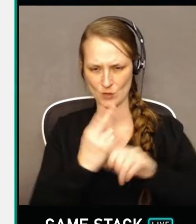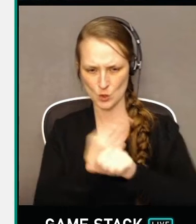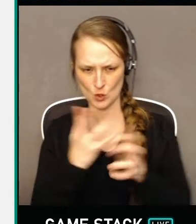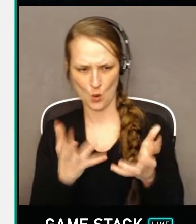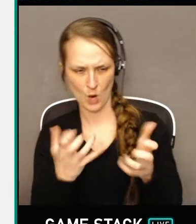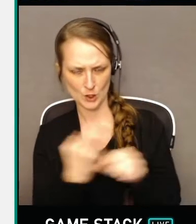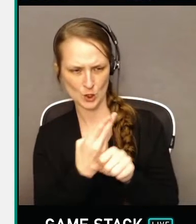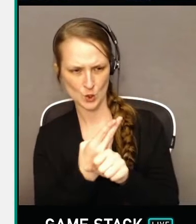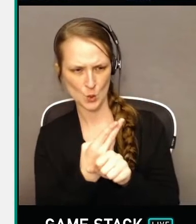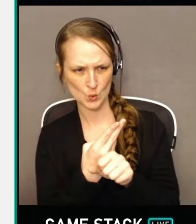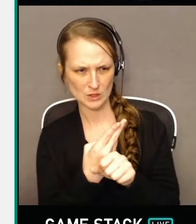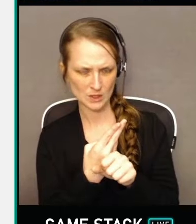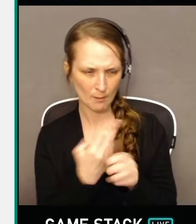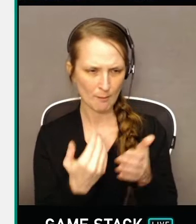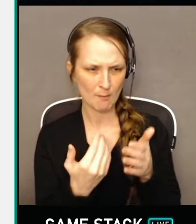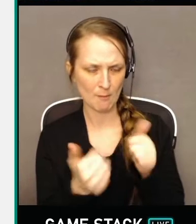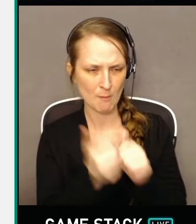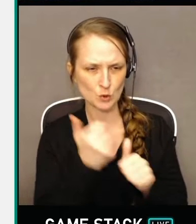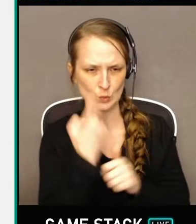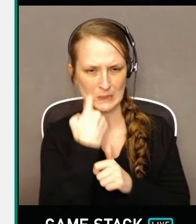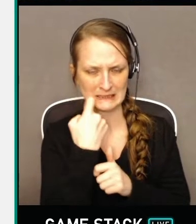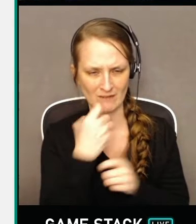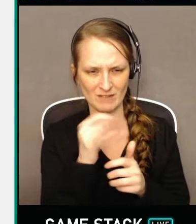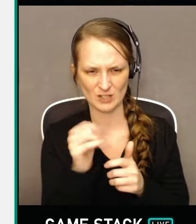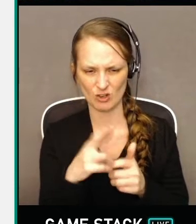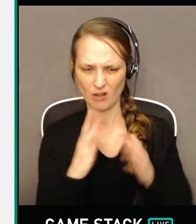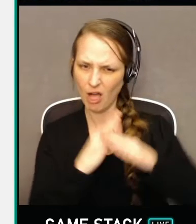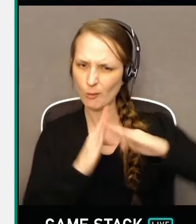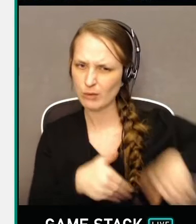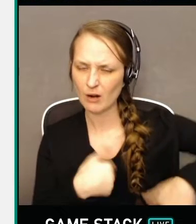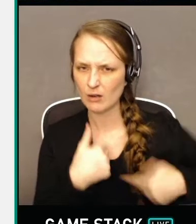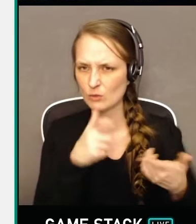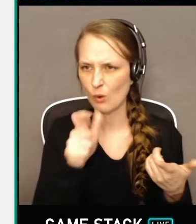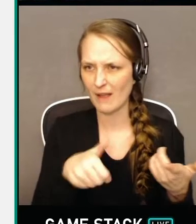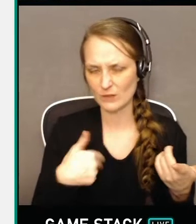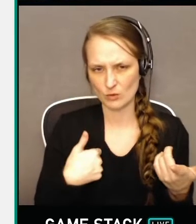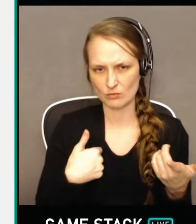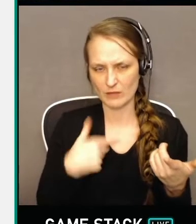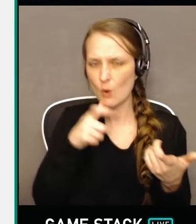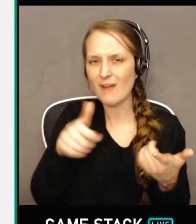but who also want to wait to make sure that their gamers can actually access these new features.